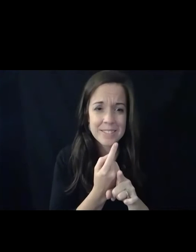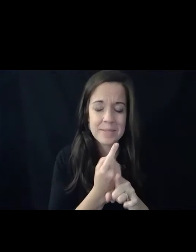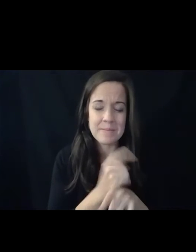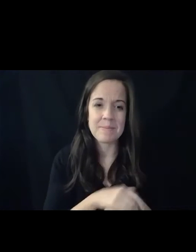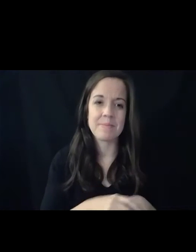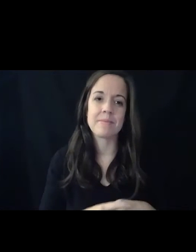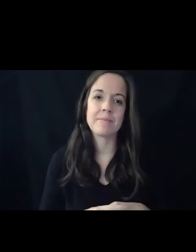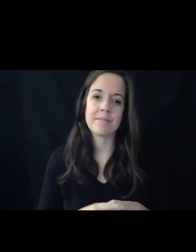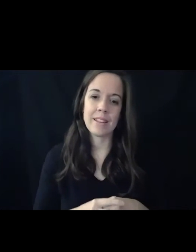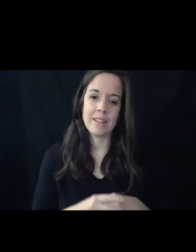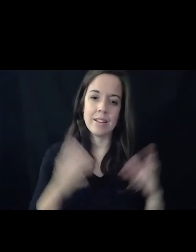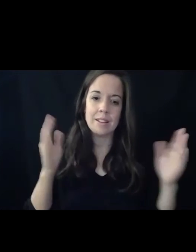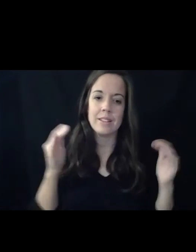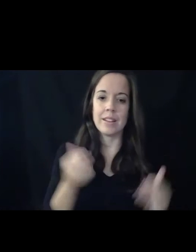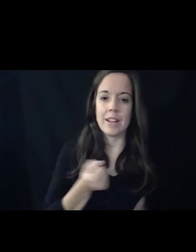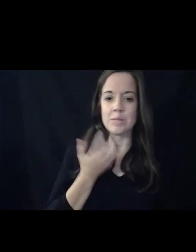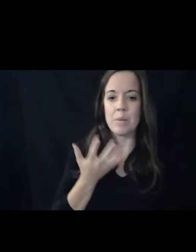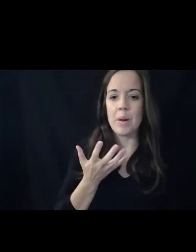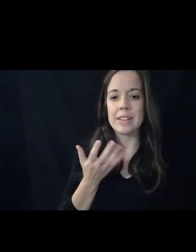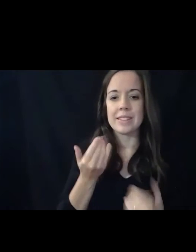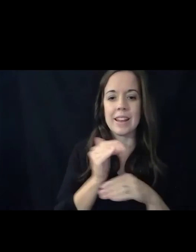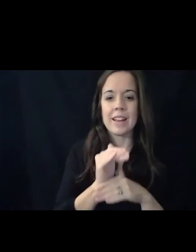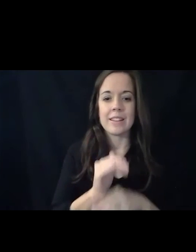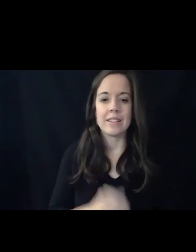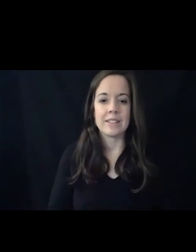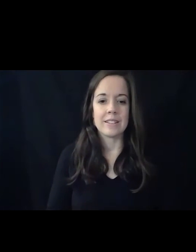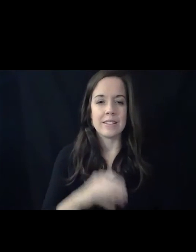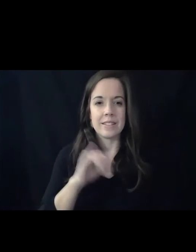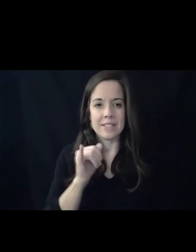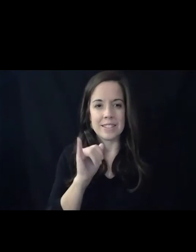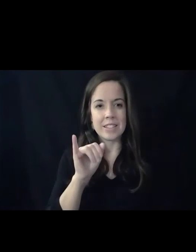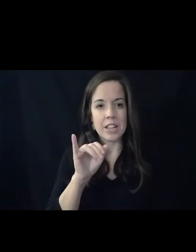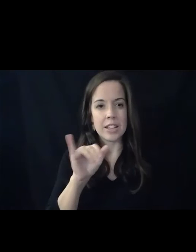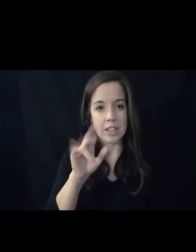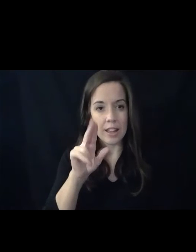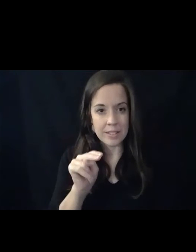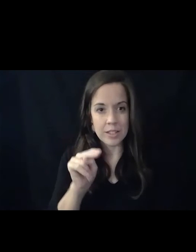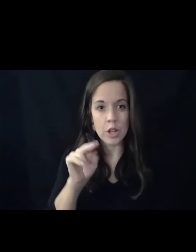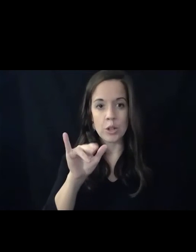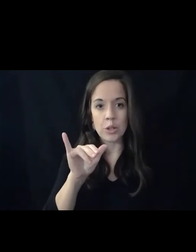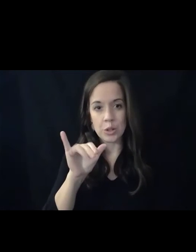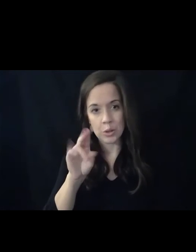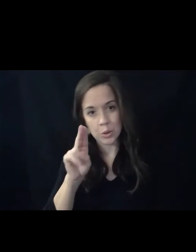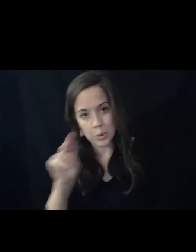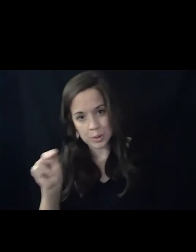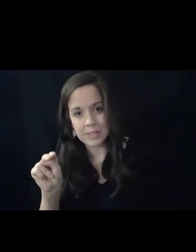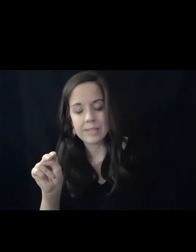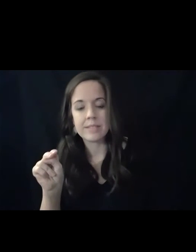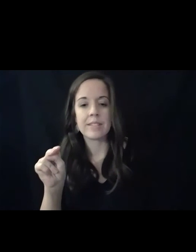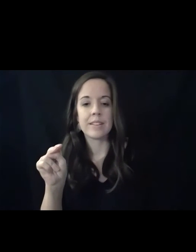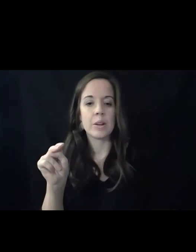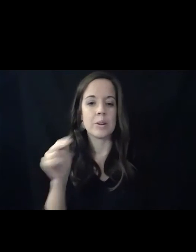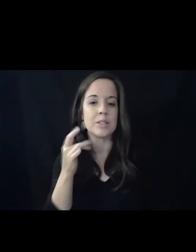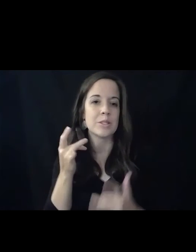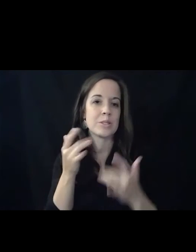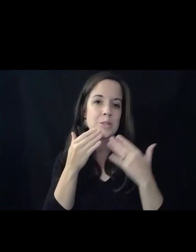So, our next poet tonight is Jihyun Yun, who we’re so grateful to have with us. She’s a